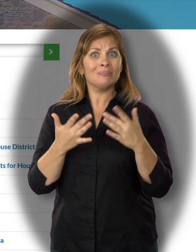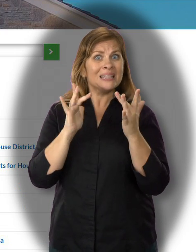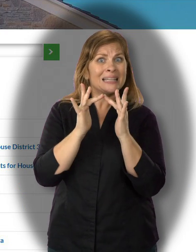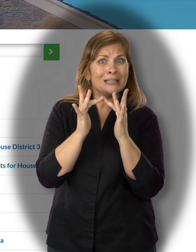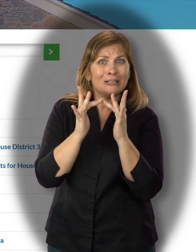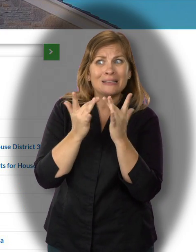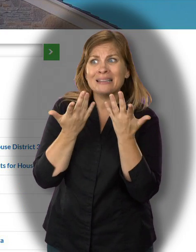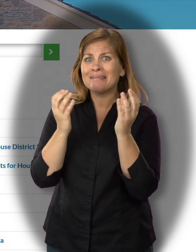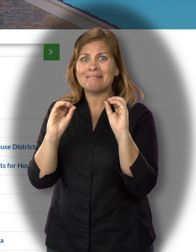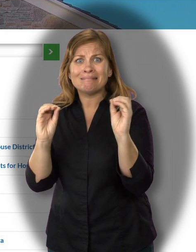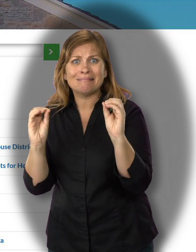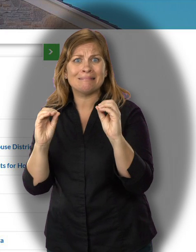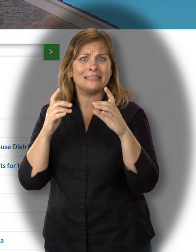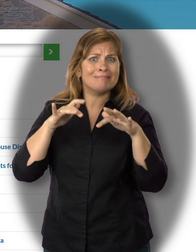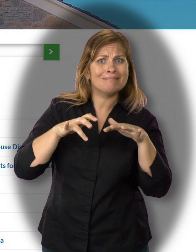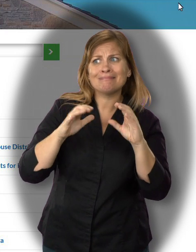Select your county from the list.